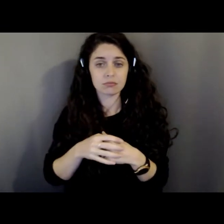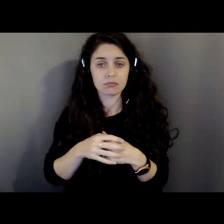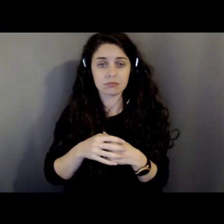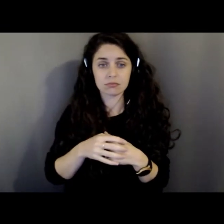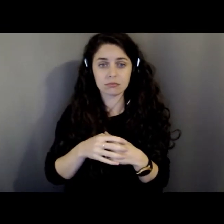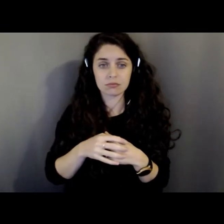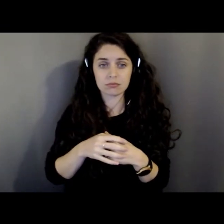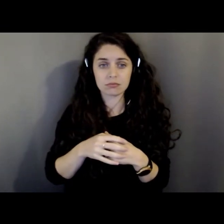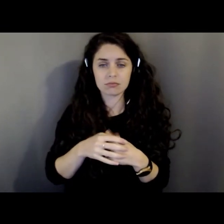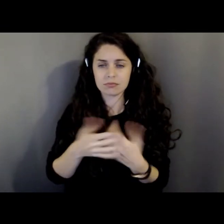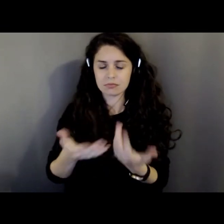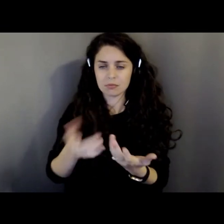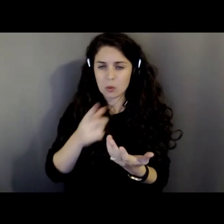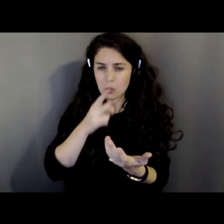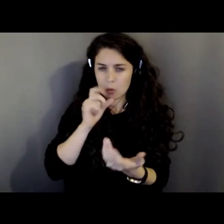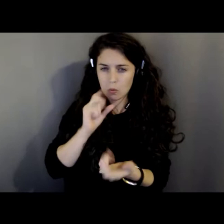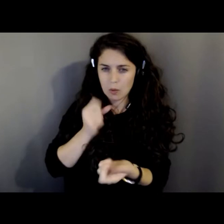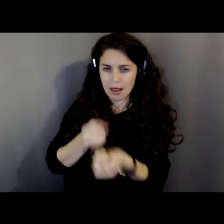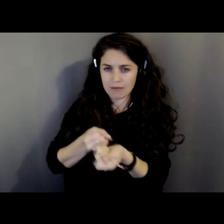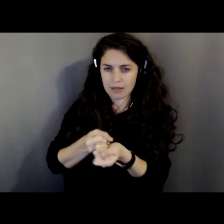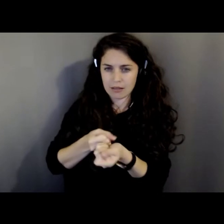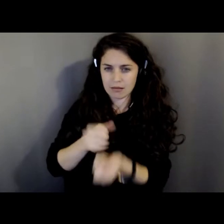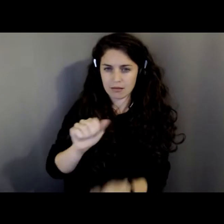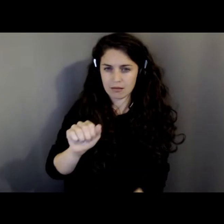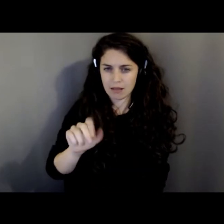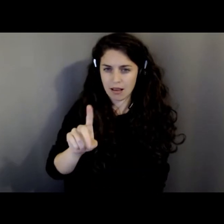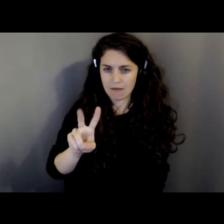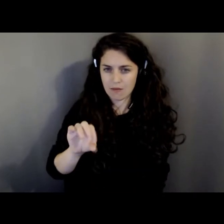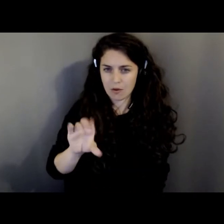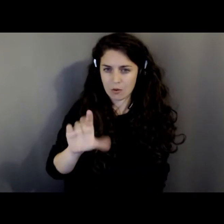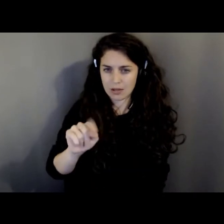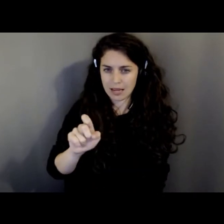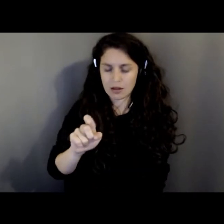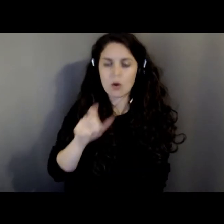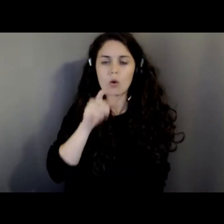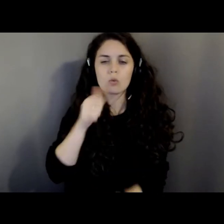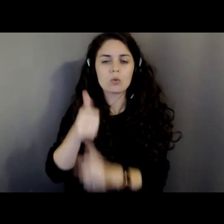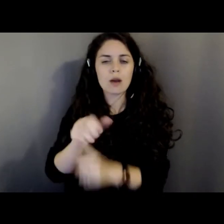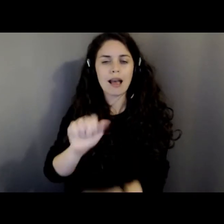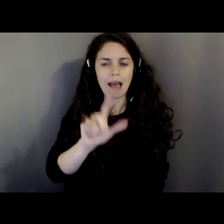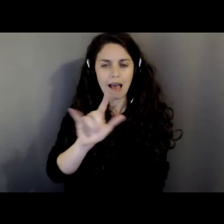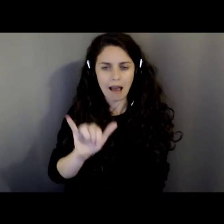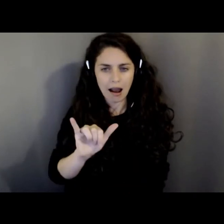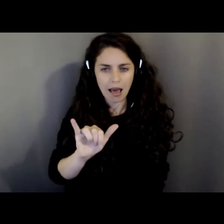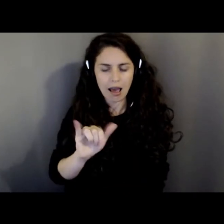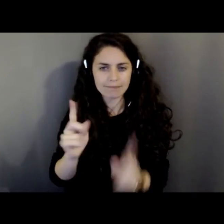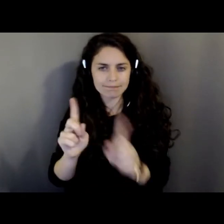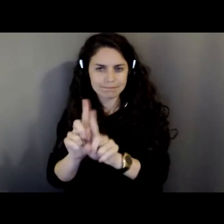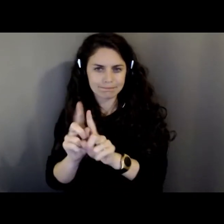who will advocate, who will be an ally and advocate for the accommodations and supports